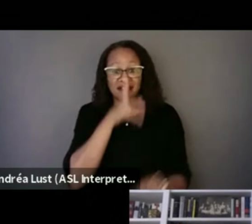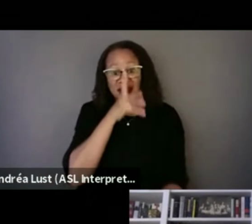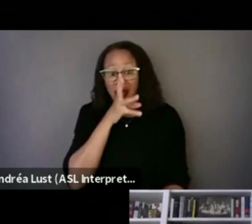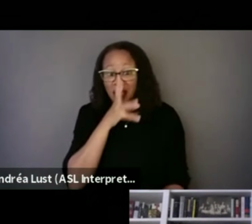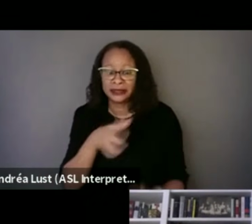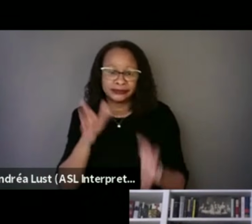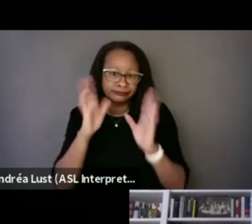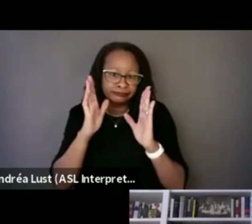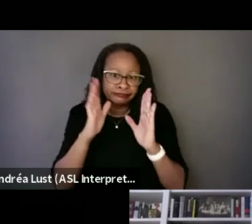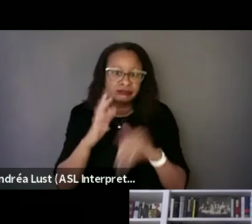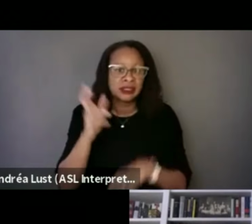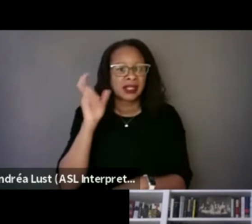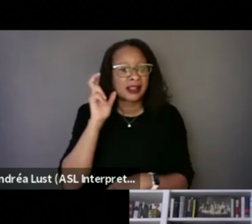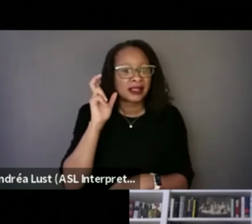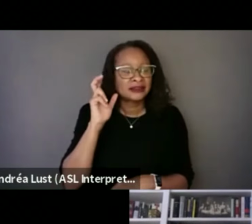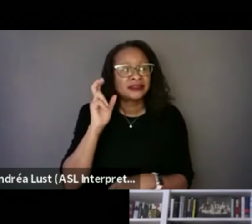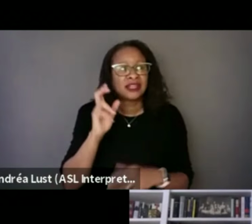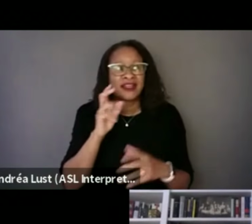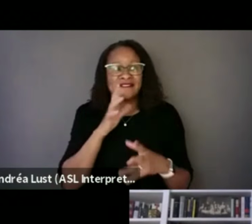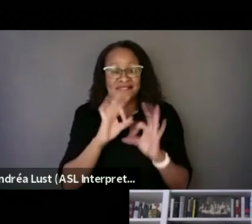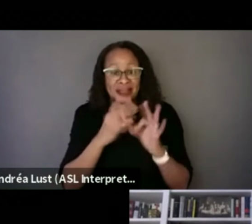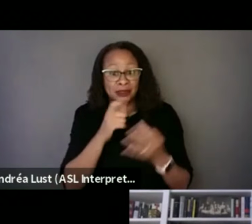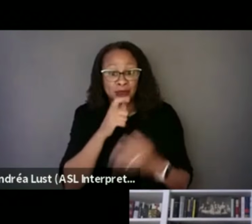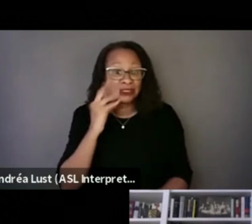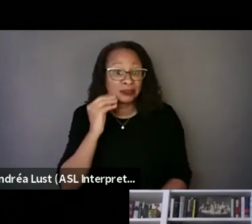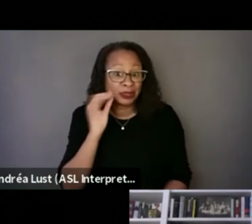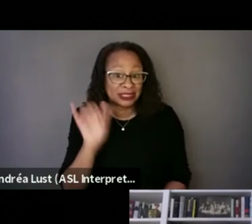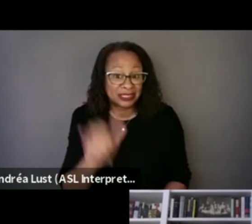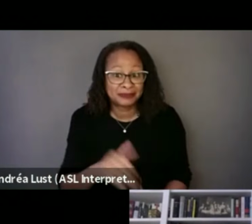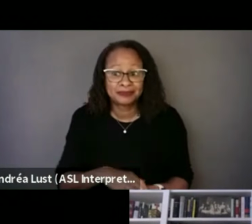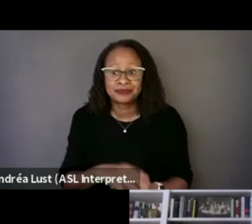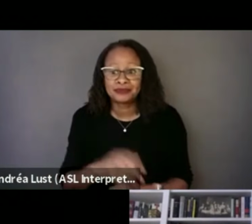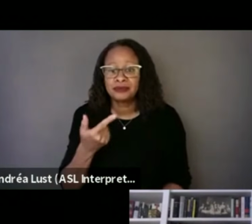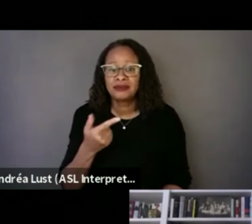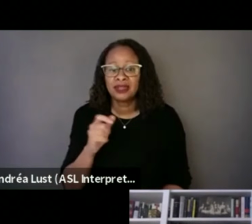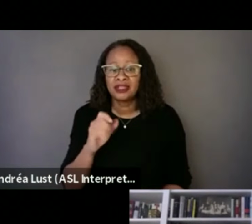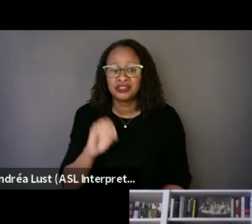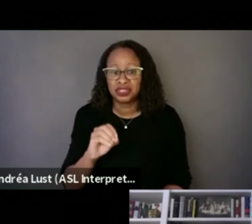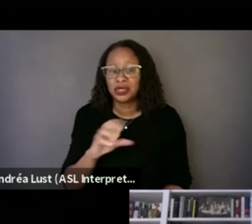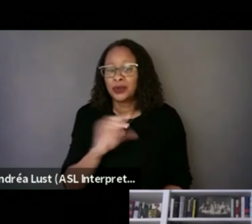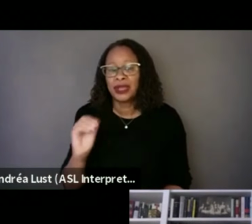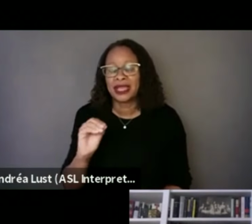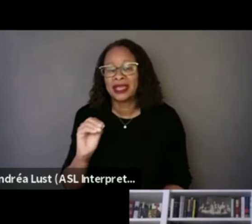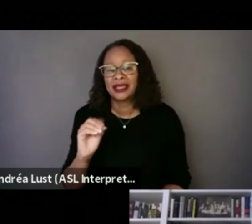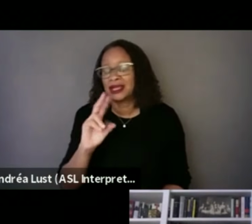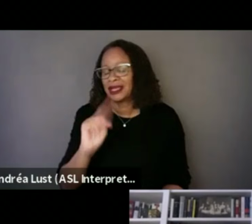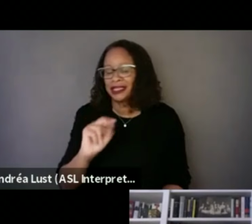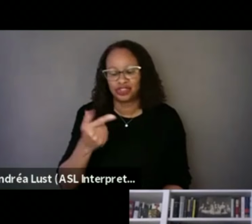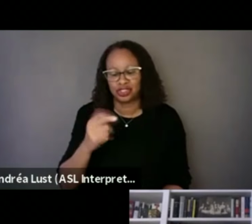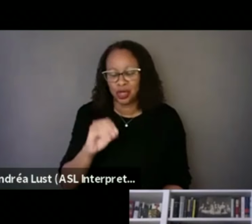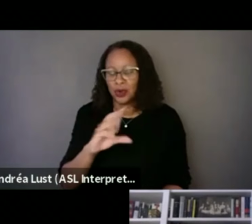to families who had been through exactly this. NGO and refugee advocates, freelance journalists who knew much more.